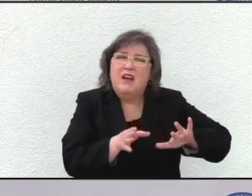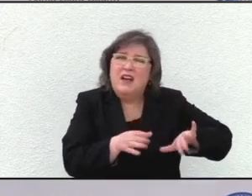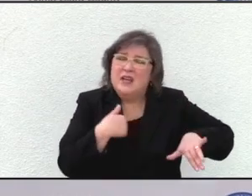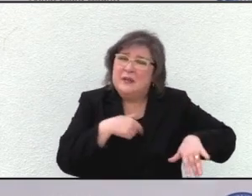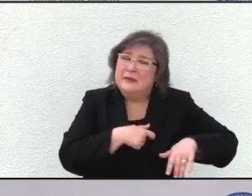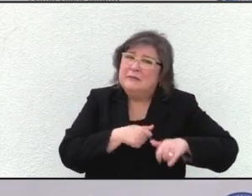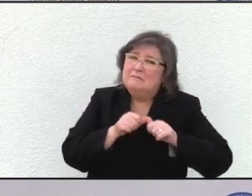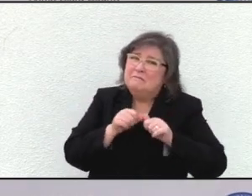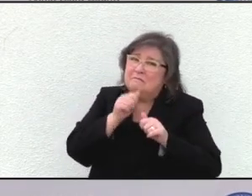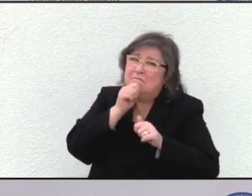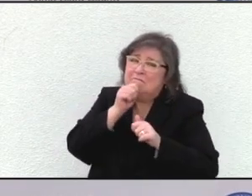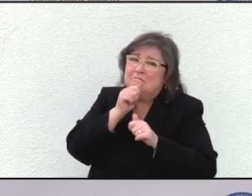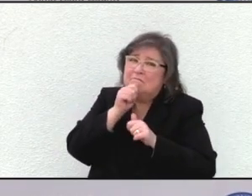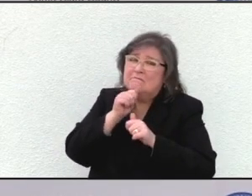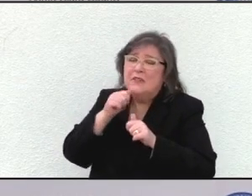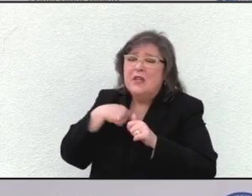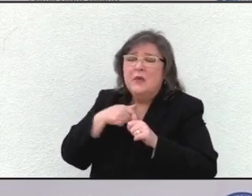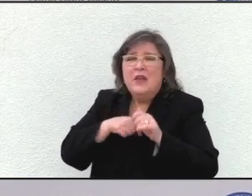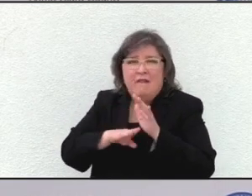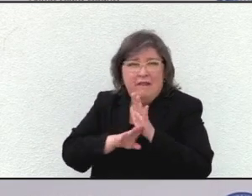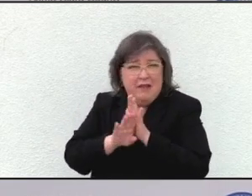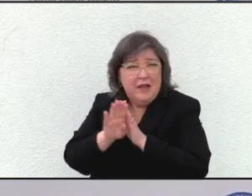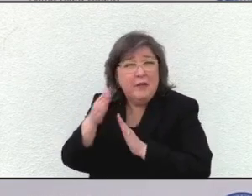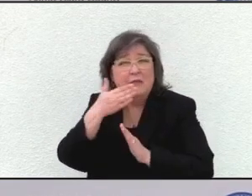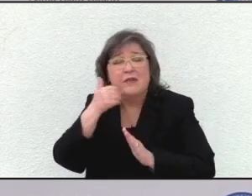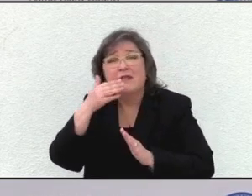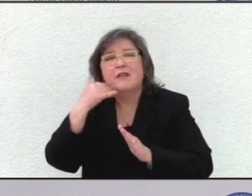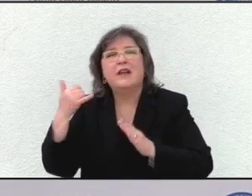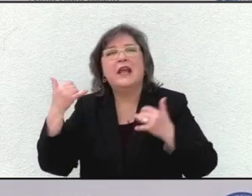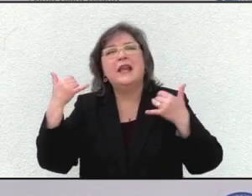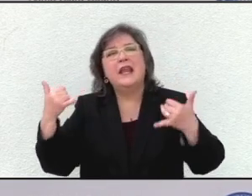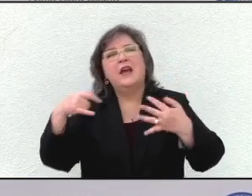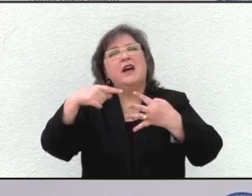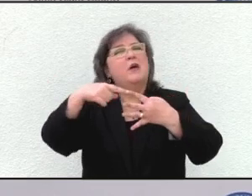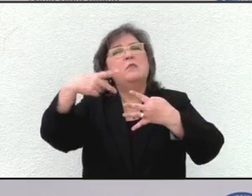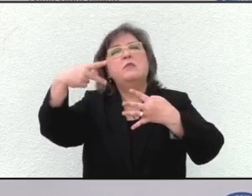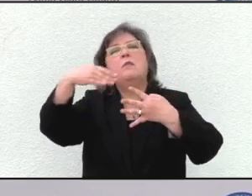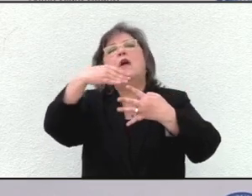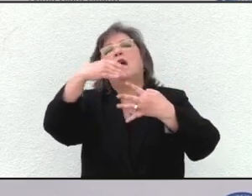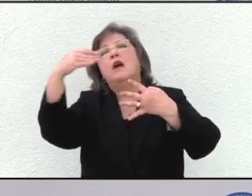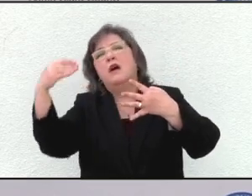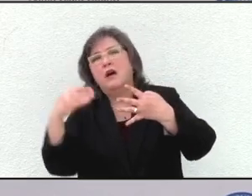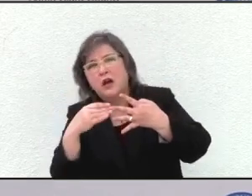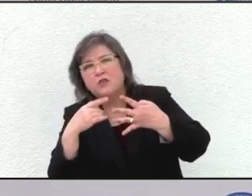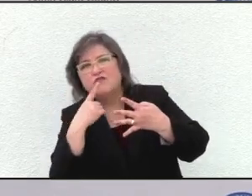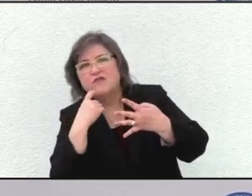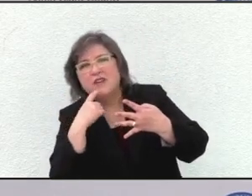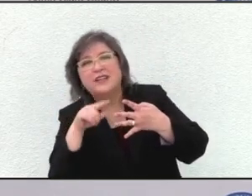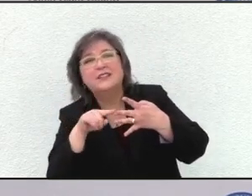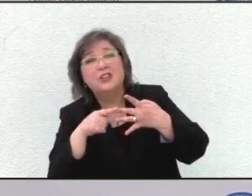Red Tier of the State's Blueprint. Effective tomorrow, we will be largely aligned with